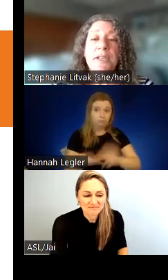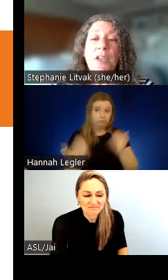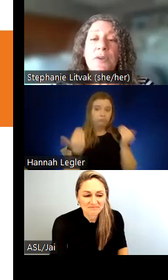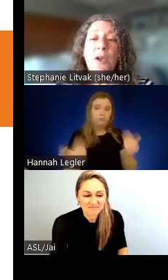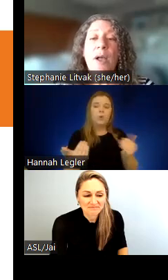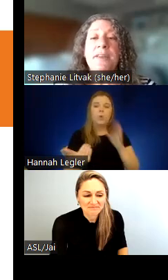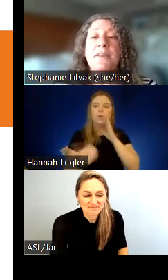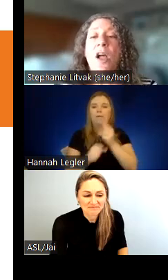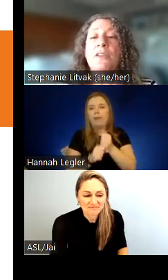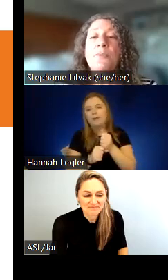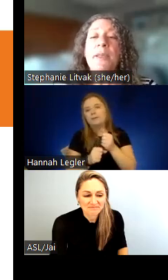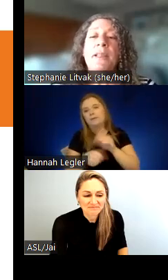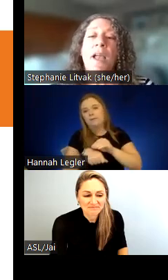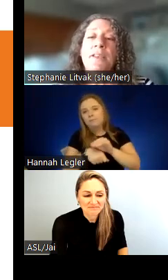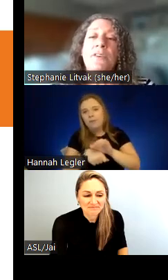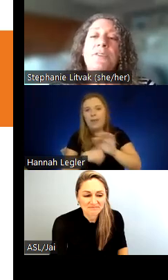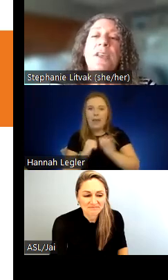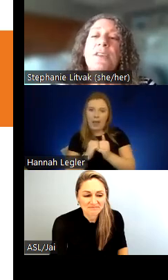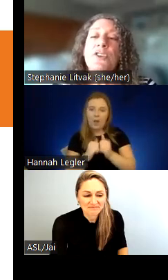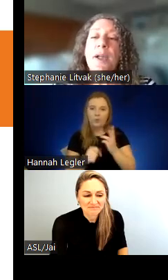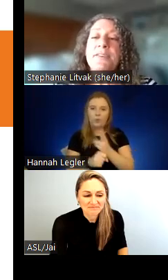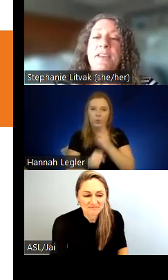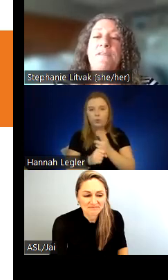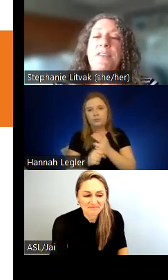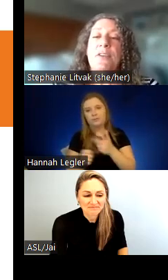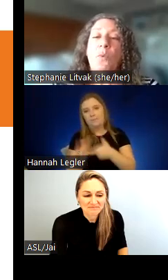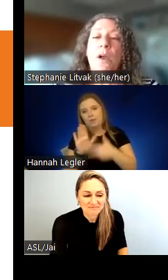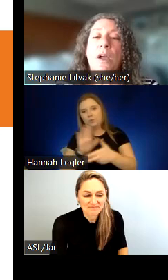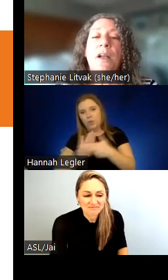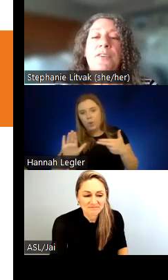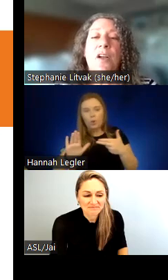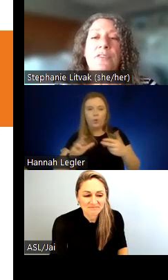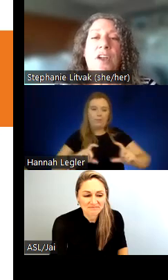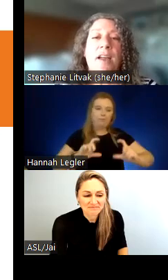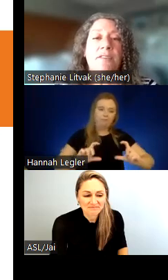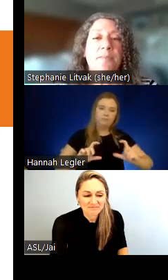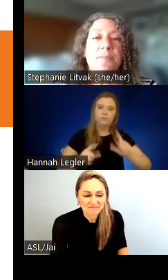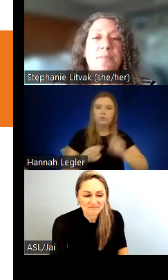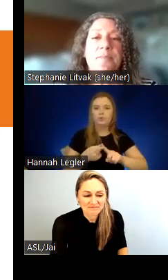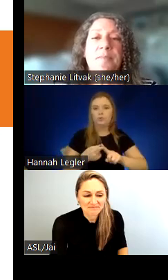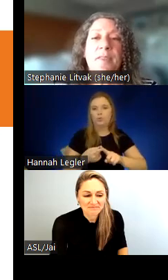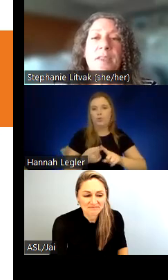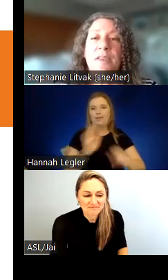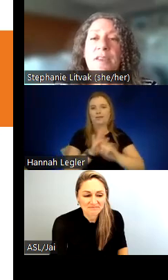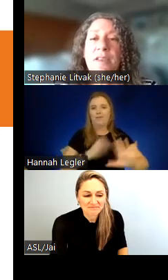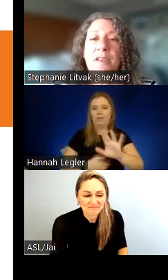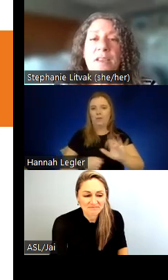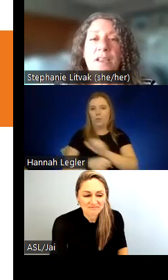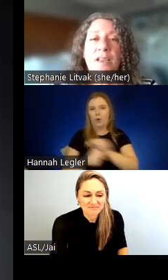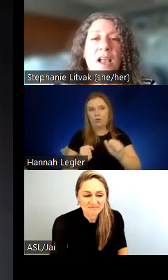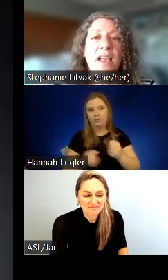logo and acknowledgement line use to identify their work under contract.